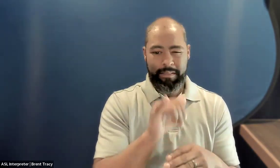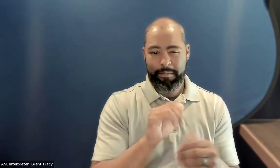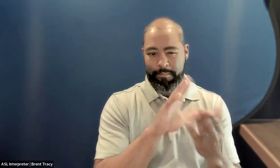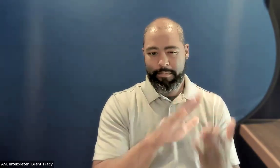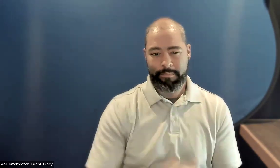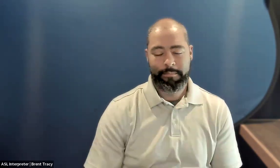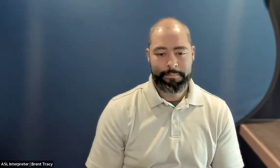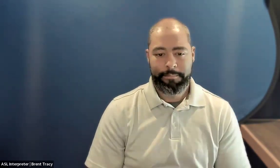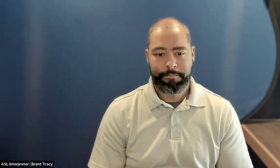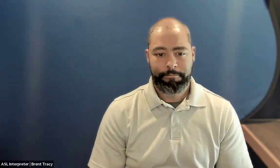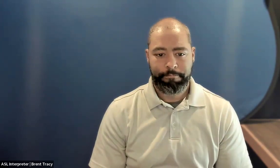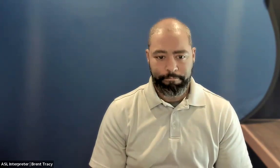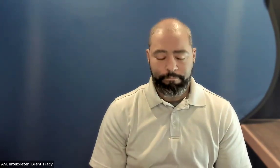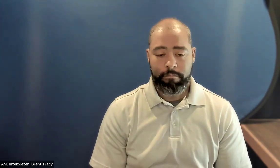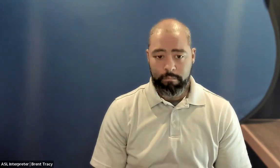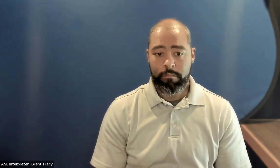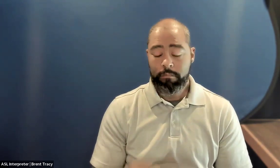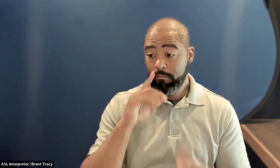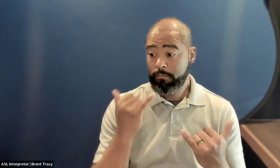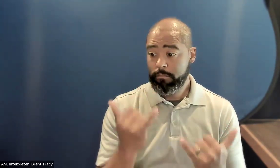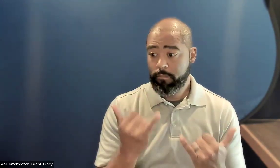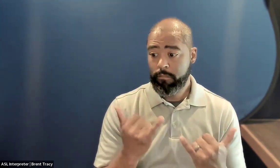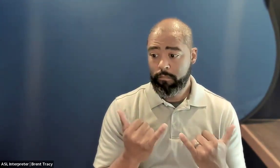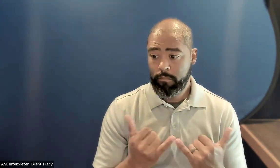So to date, the we've incorporated social cost of